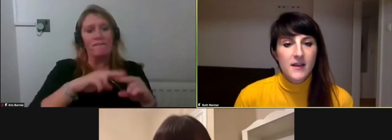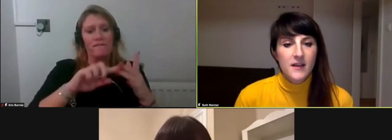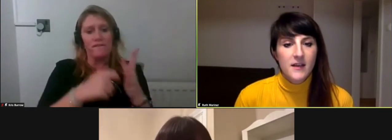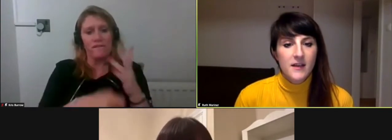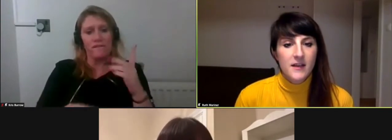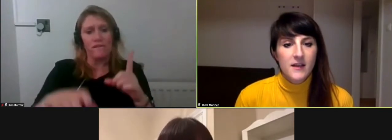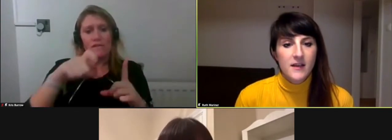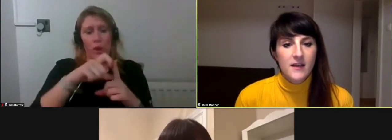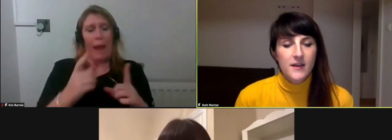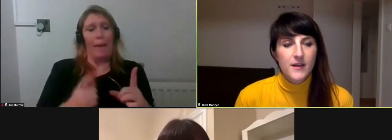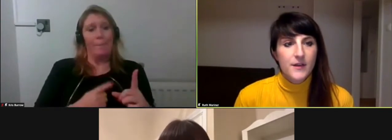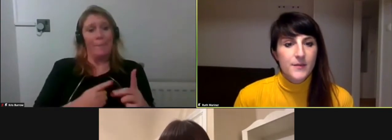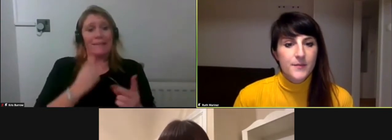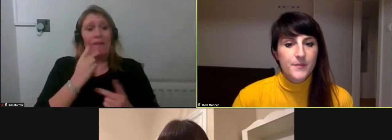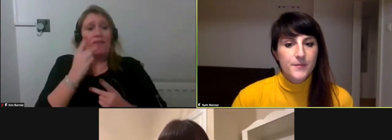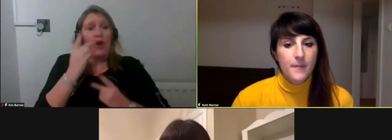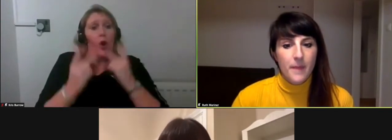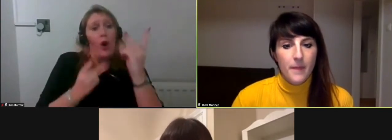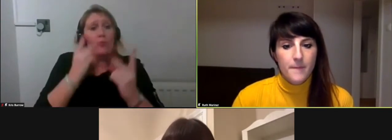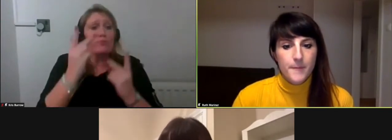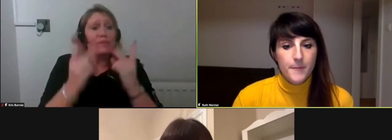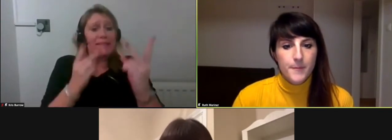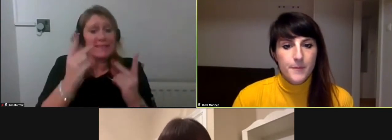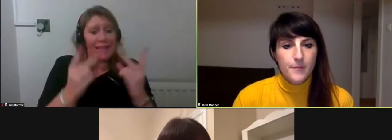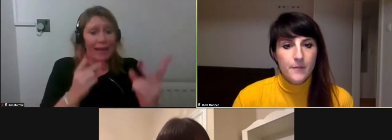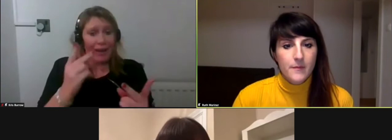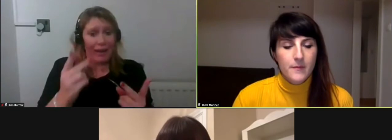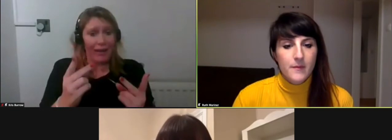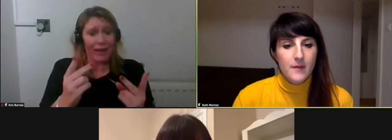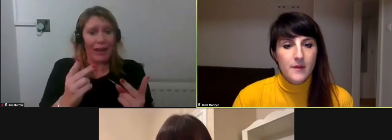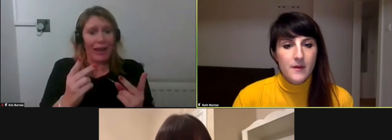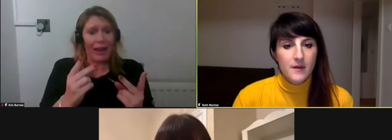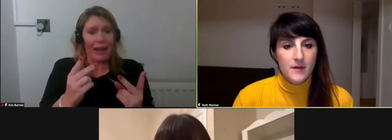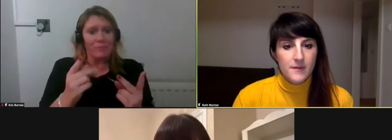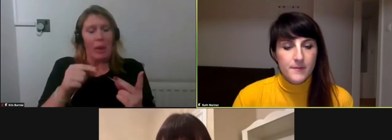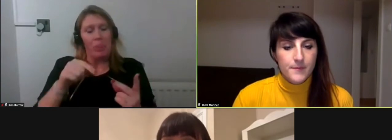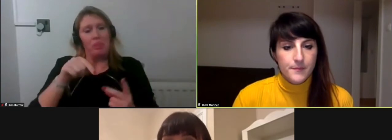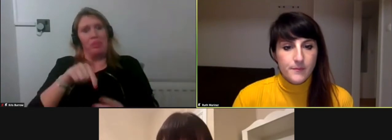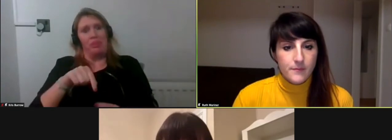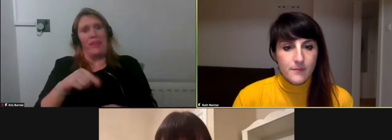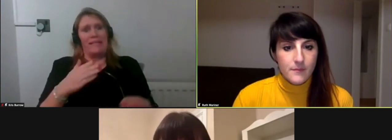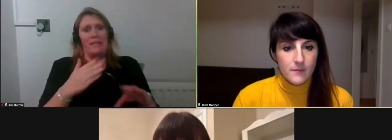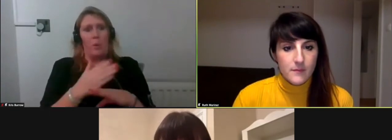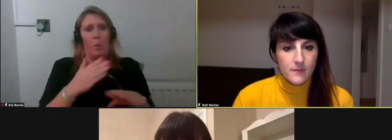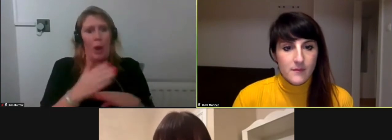and I suppose this piece, we'll go into it, but this piece was 'inspired' by my